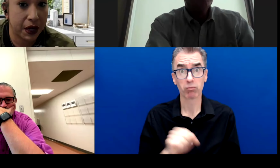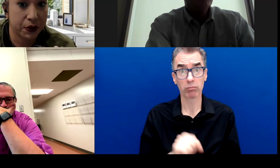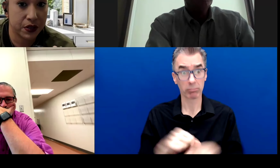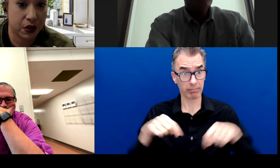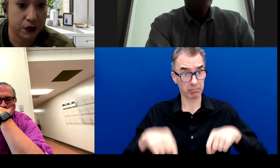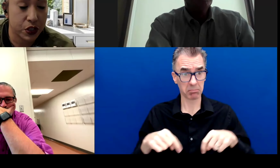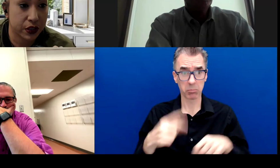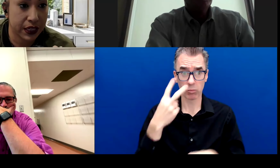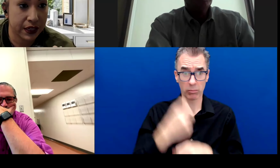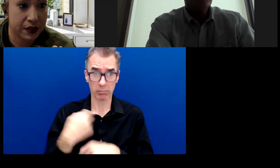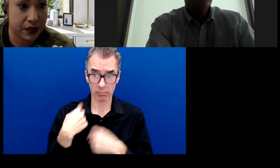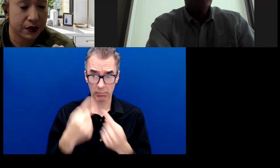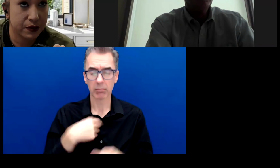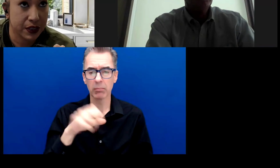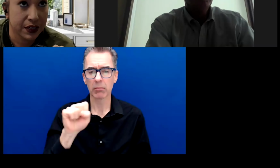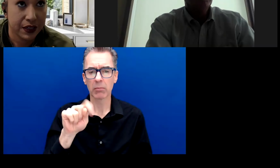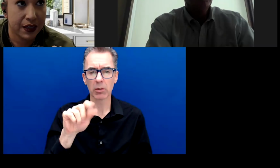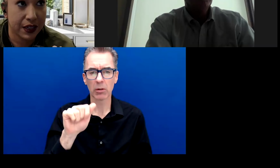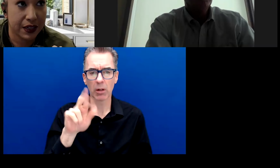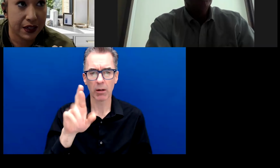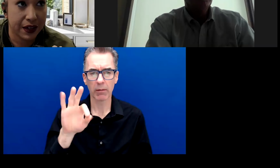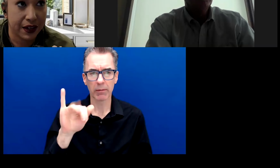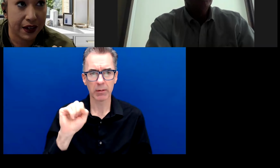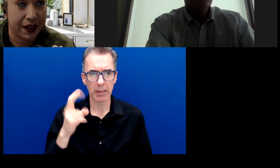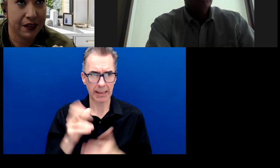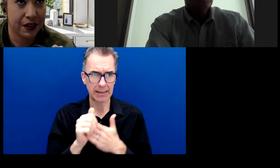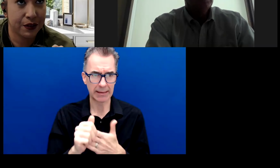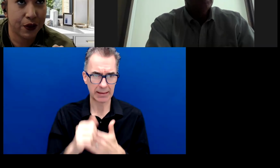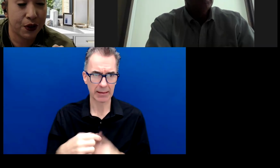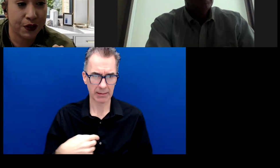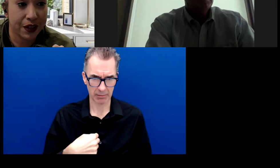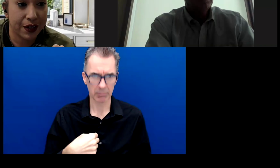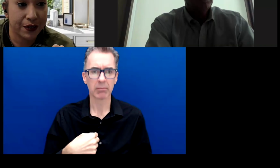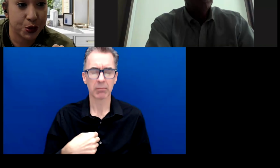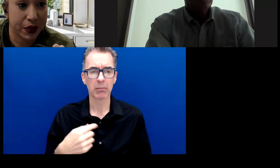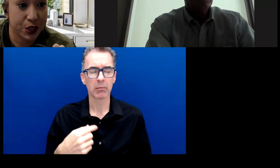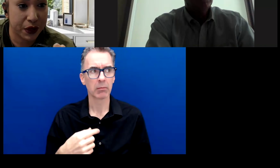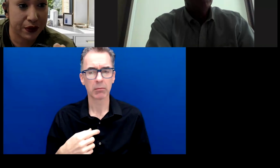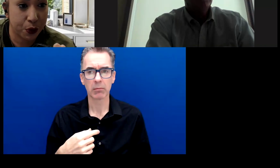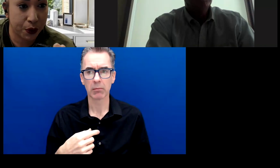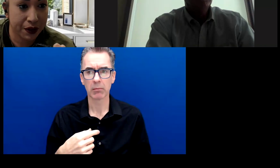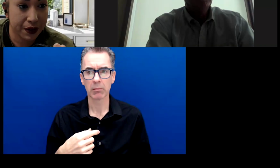I'm now the Starfish lead as of the end of fall of 2024.